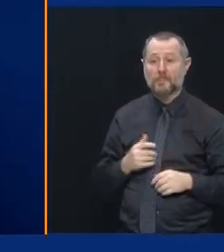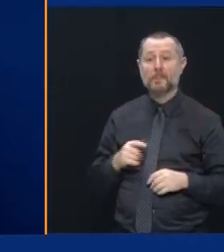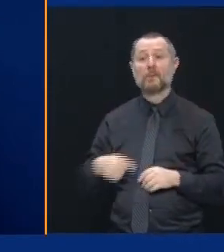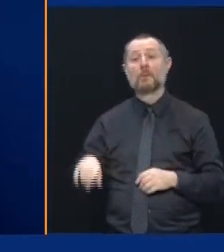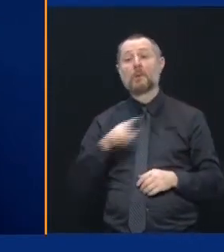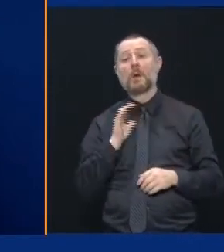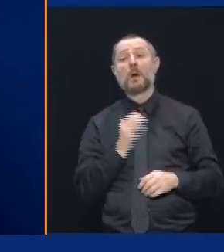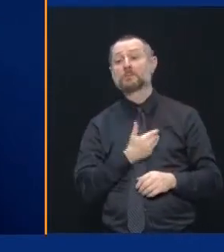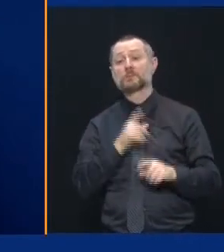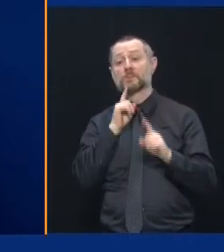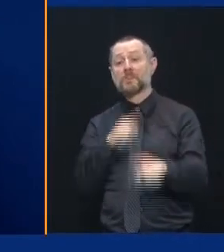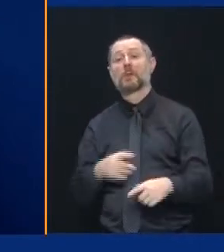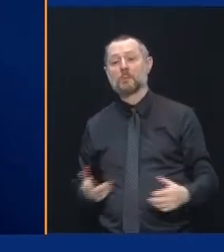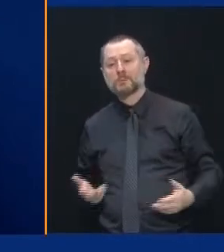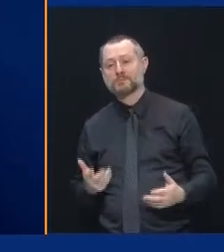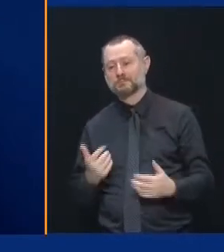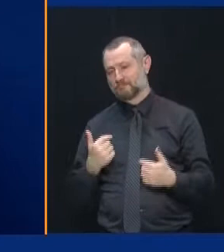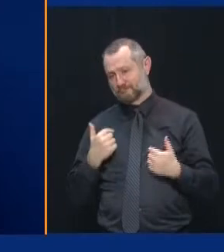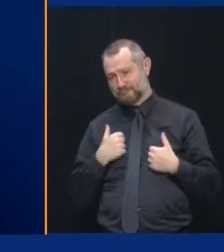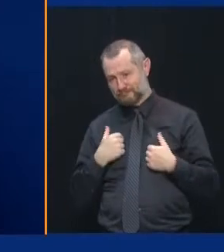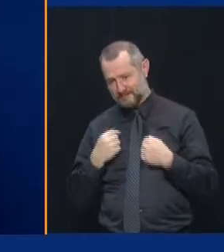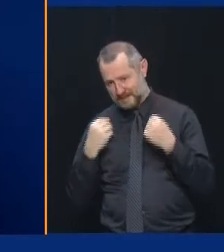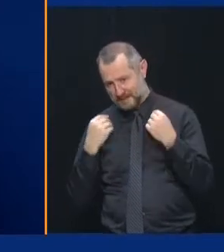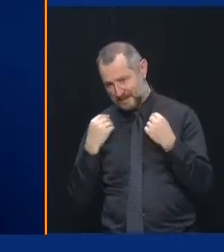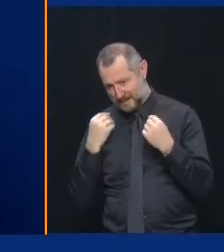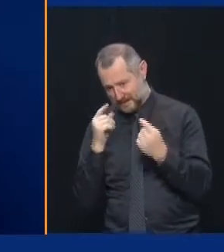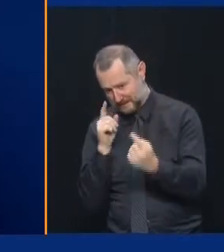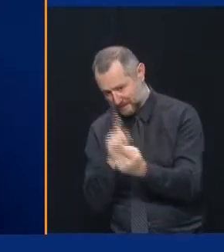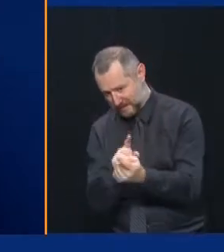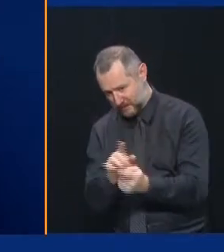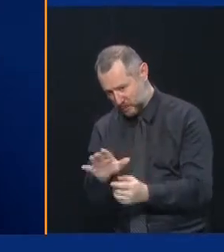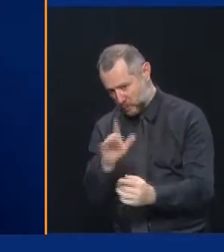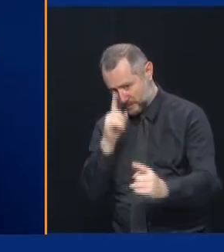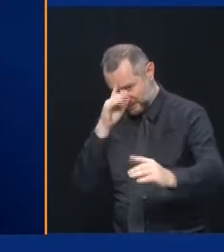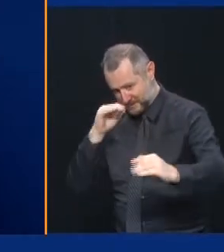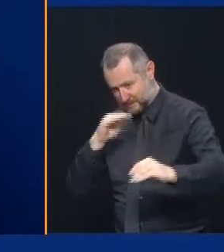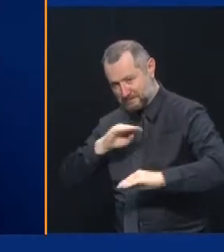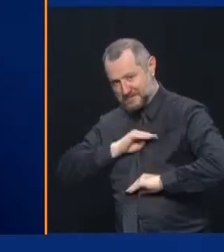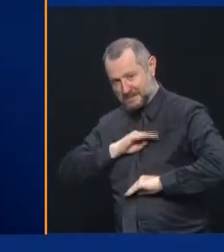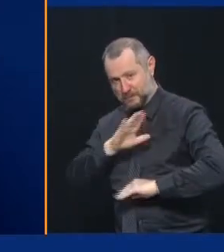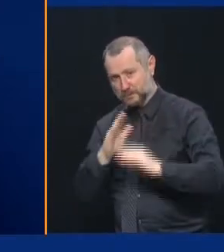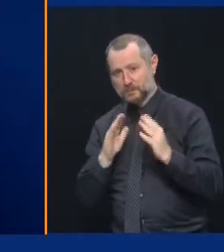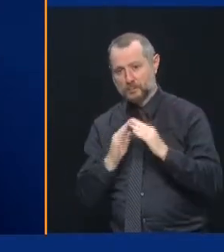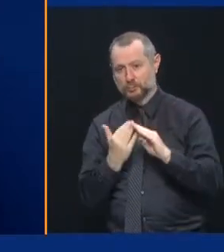AND THROUGH THE NEW VACCINATION SITES BEING ANNOUNCED TODAY, WE ARE TAKING THE RESPONSE DIRECTLY